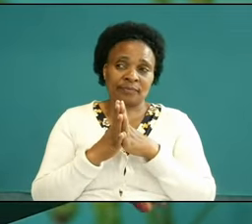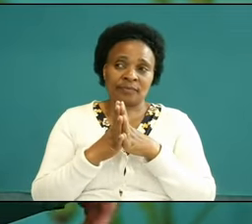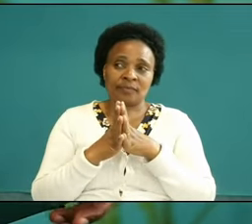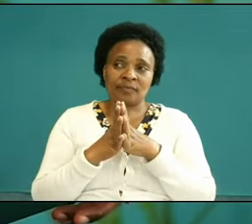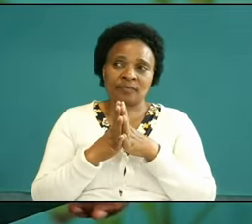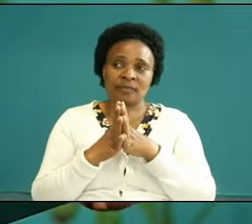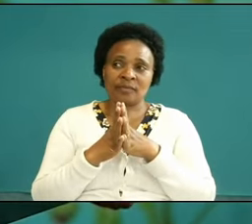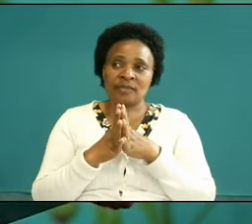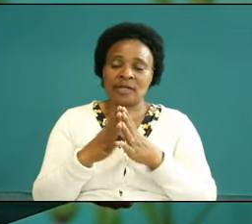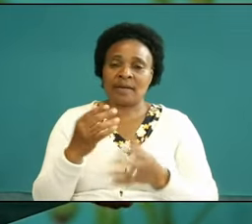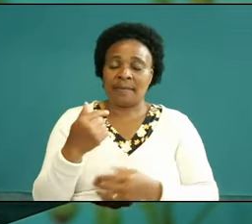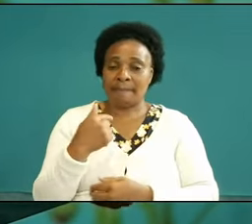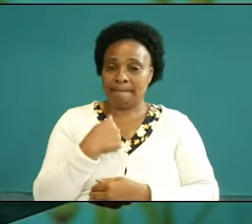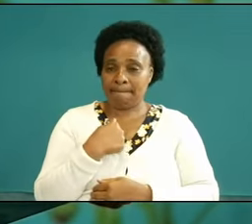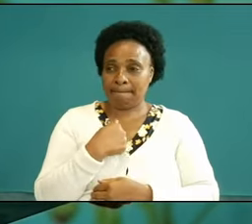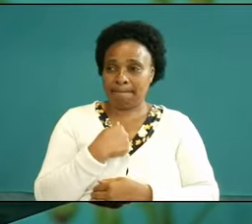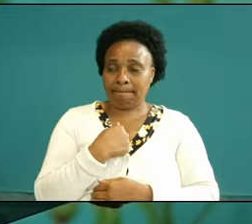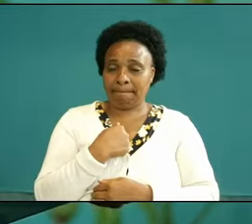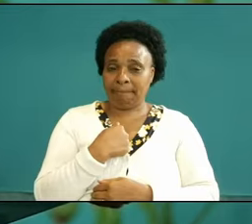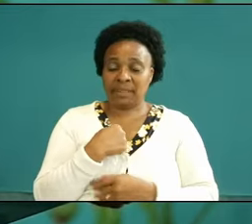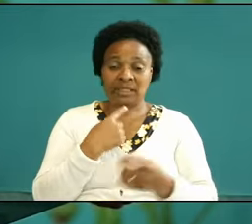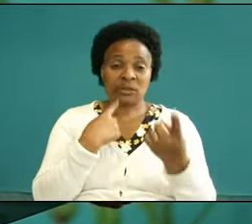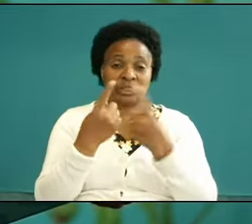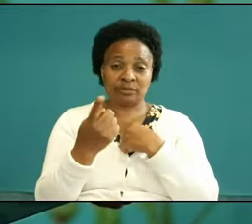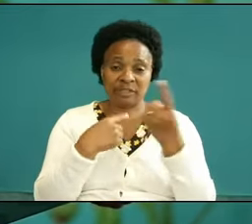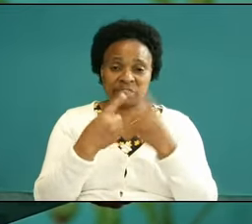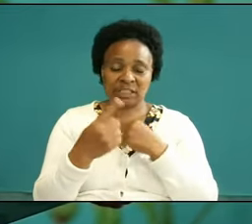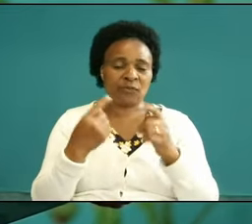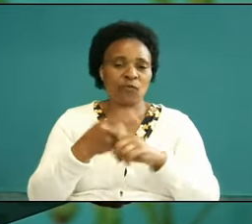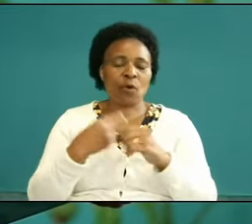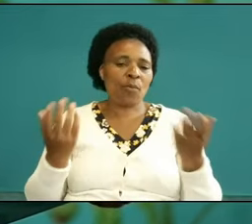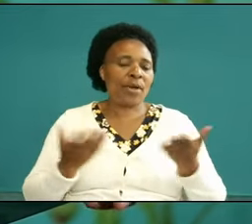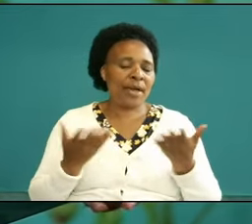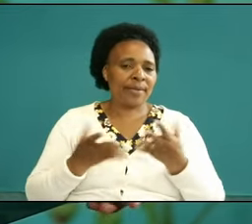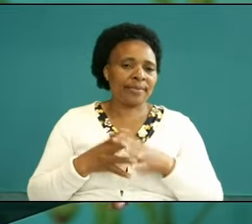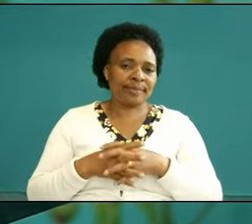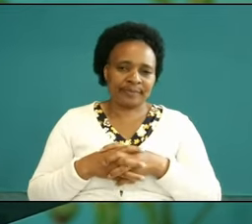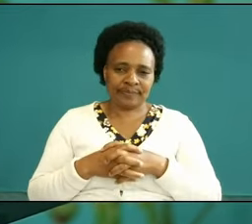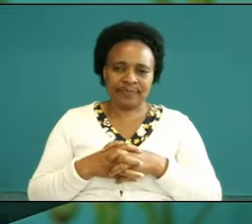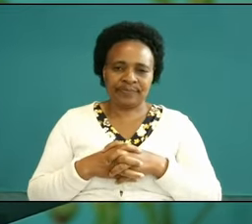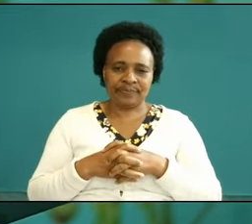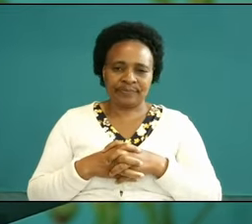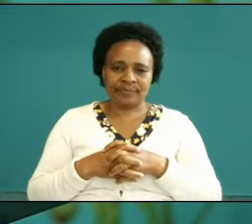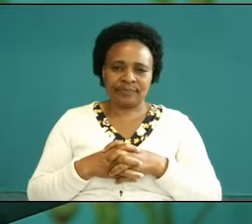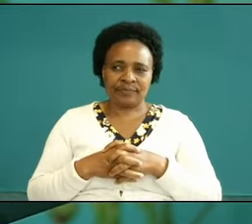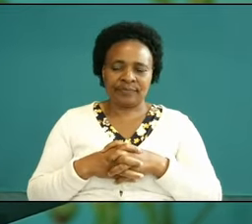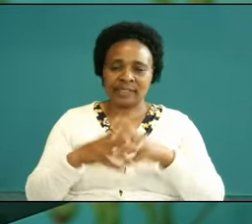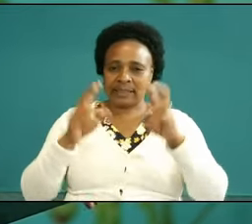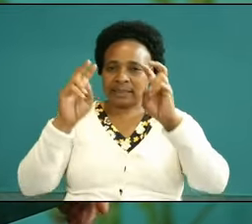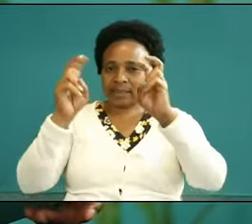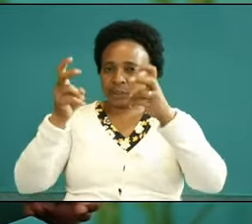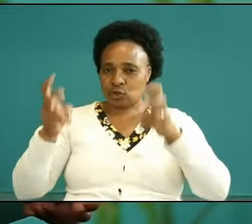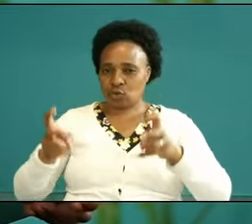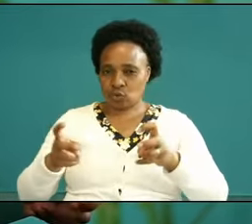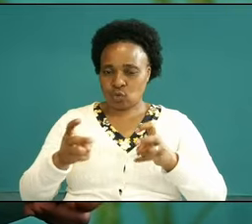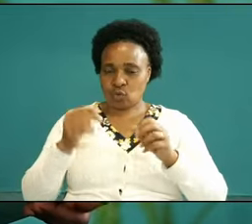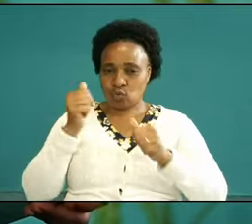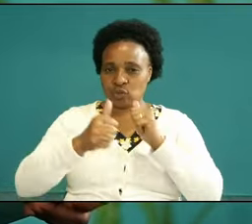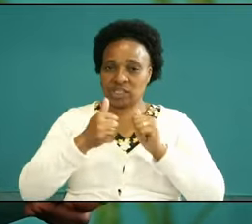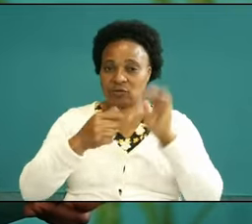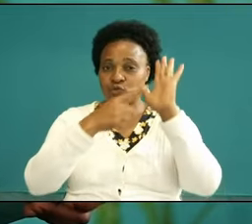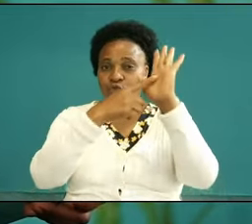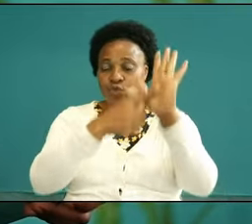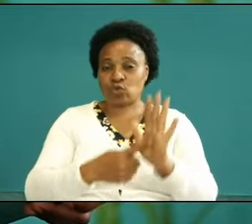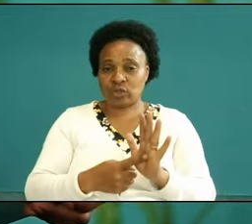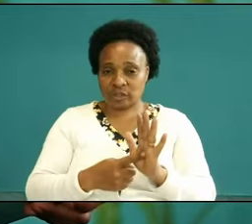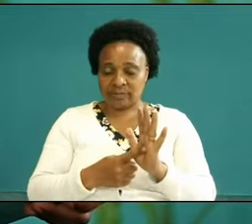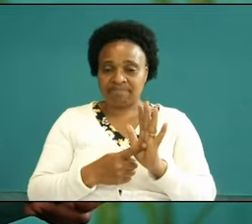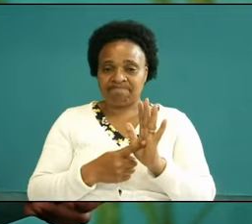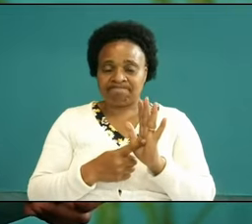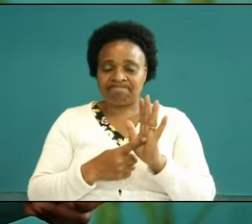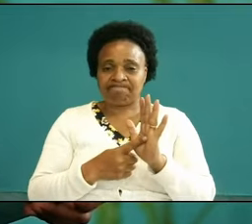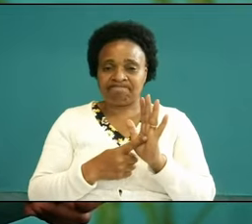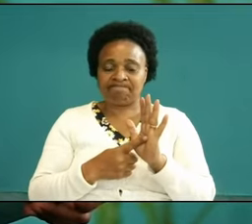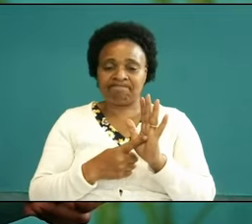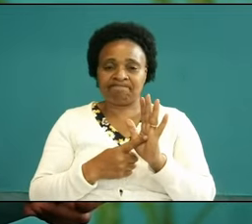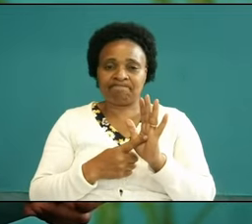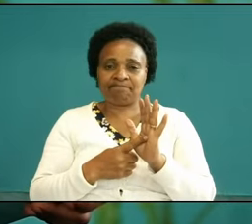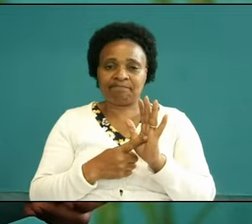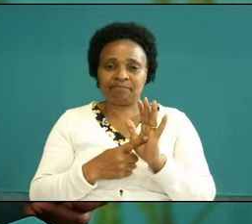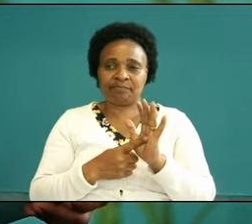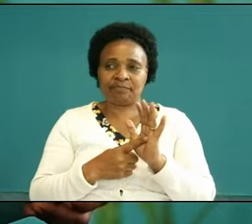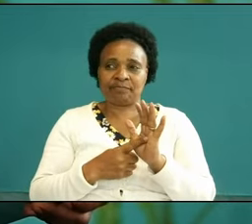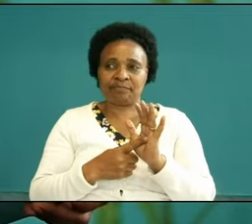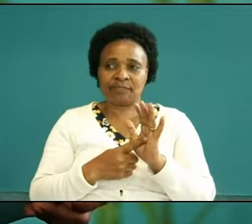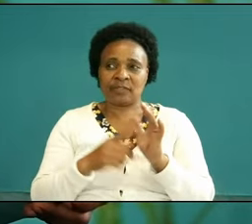I will be speaking from the title as displayed on our screens turning the